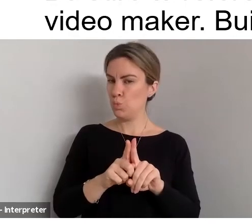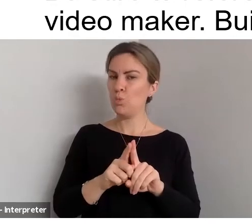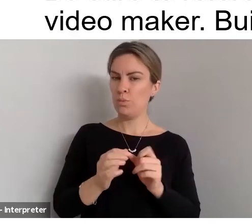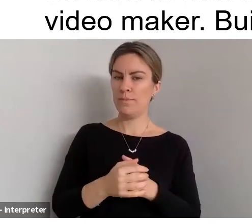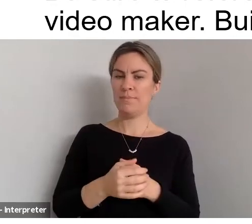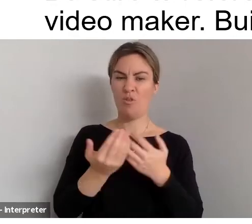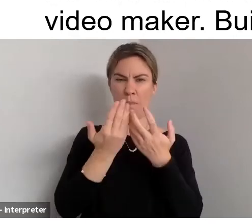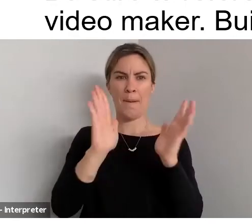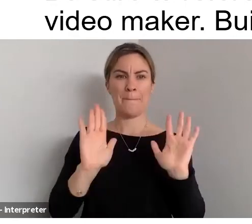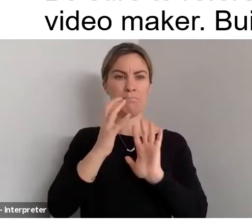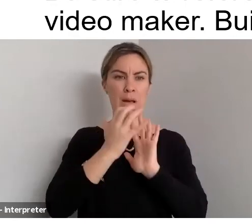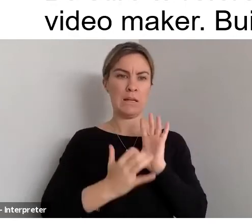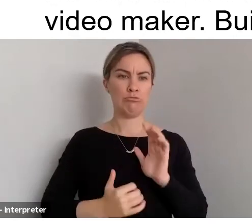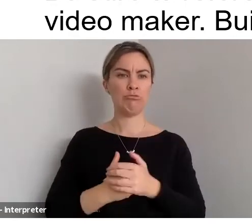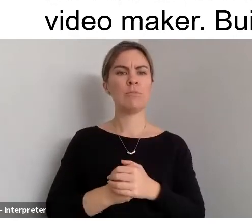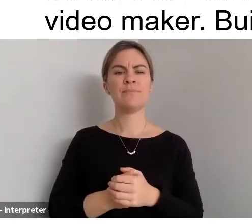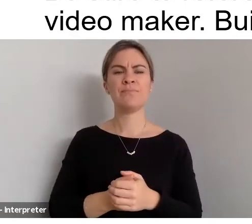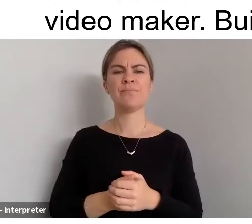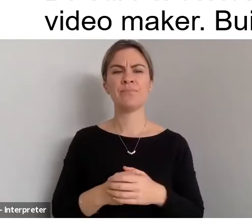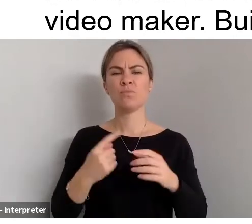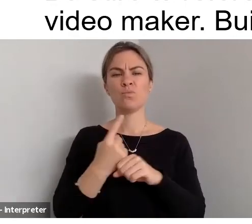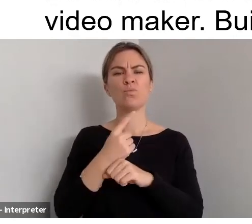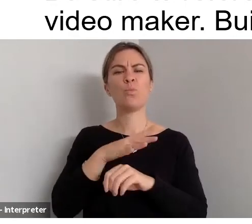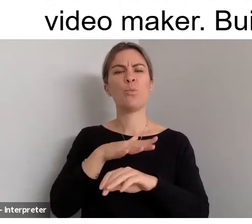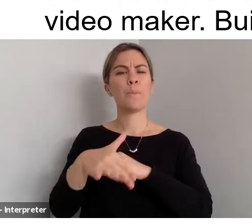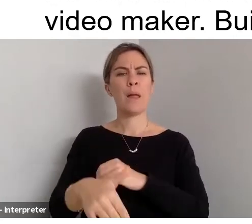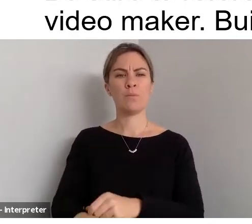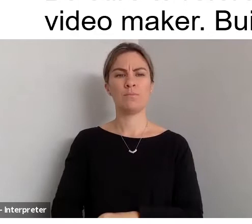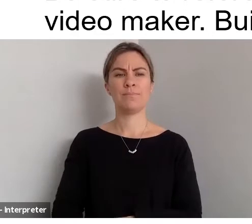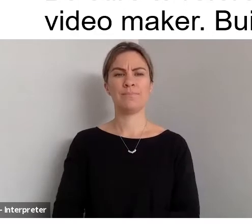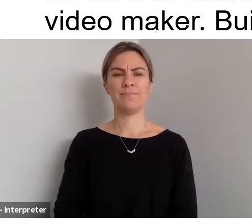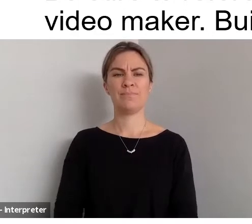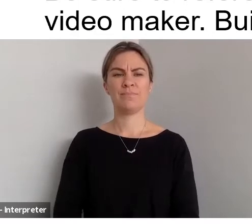I just wanted to mention Thoughtful Representation.